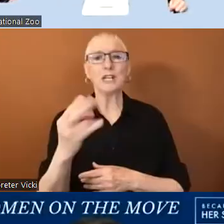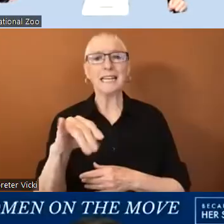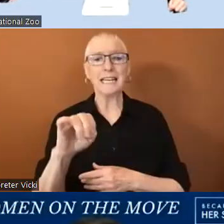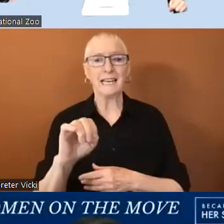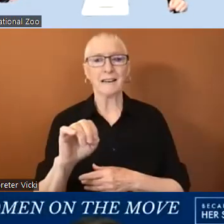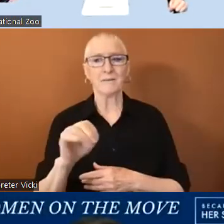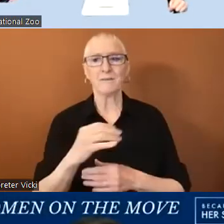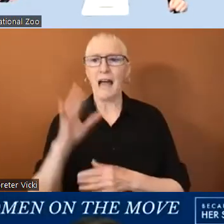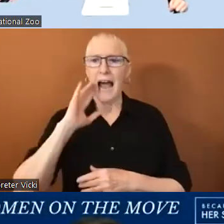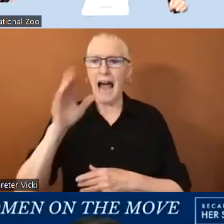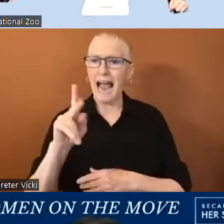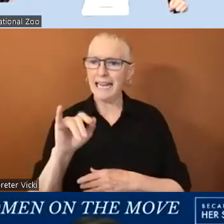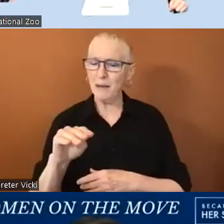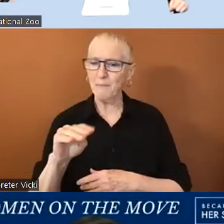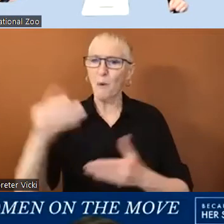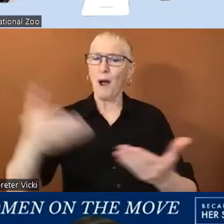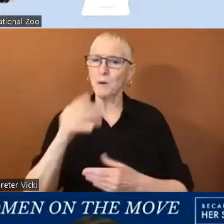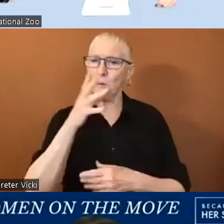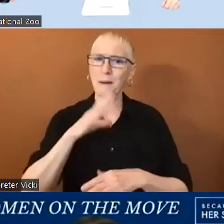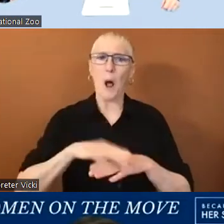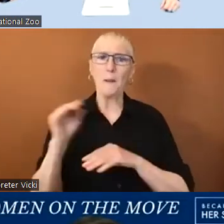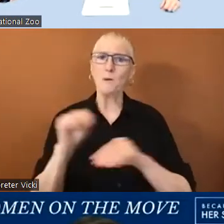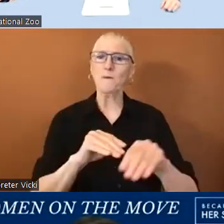Hi, Kim and welcome to Women on the Move! Would you like to introduce yourself?